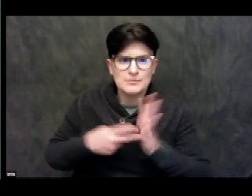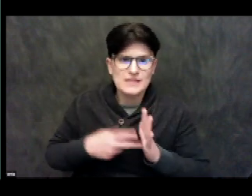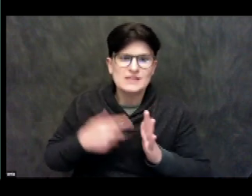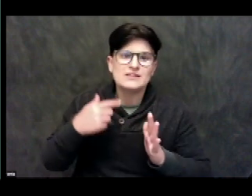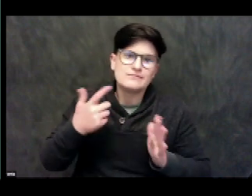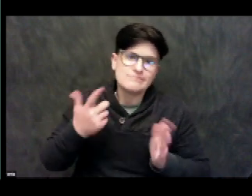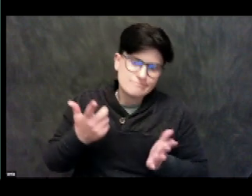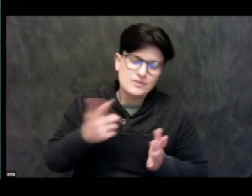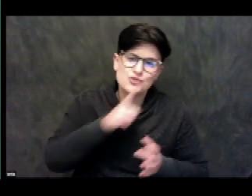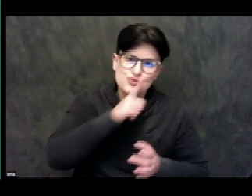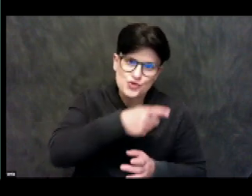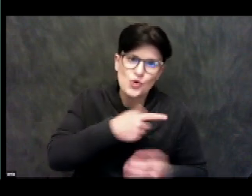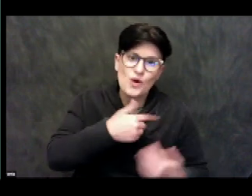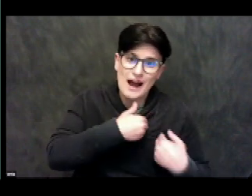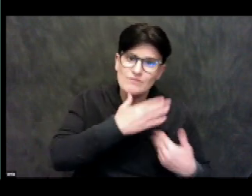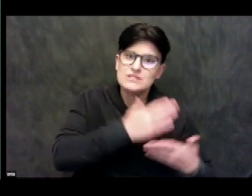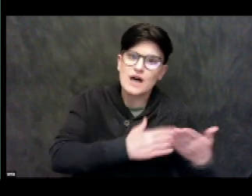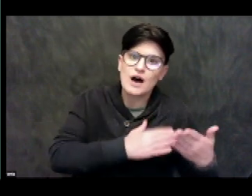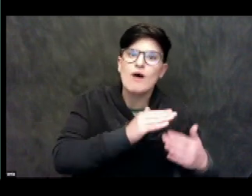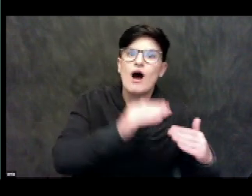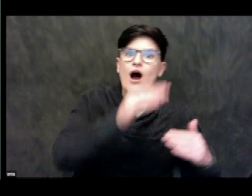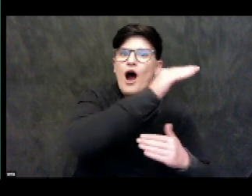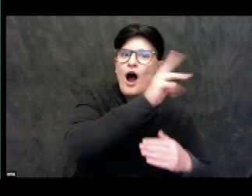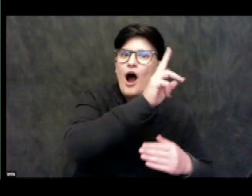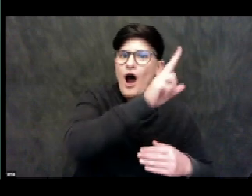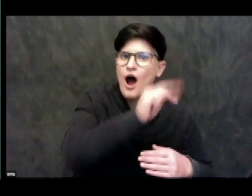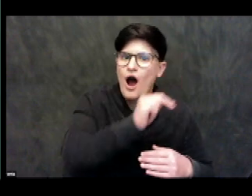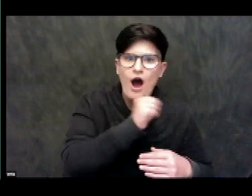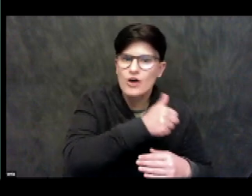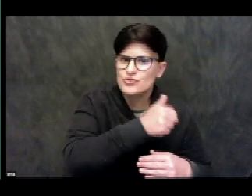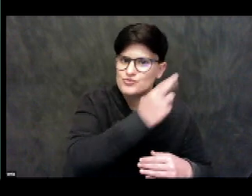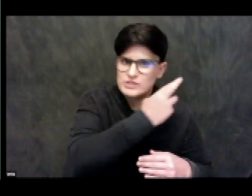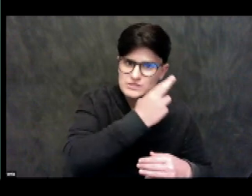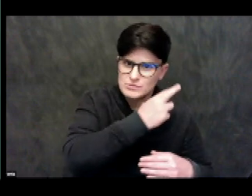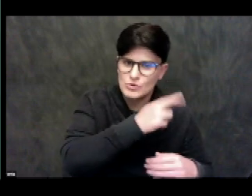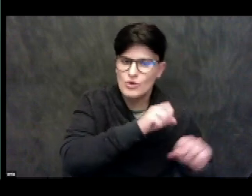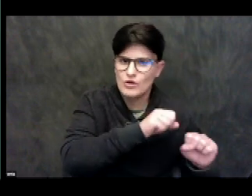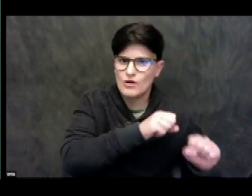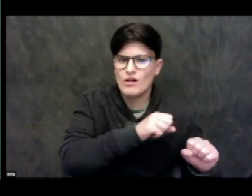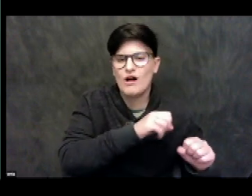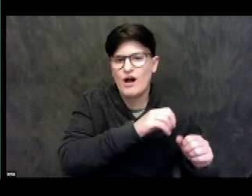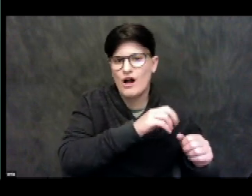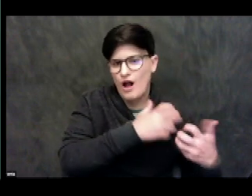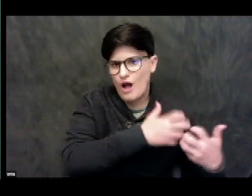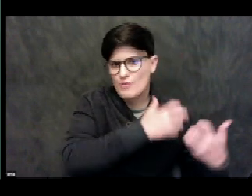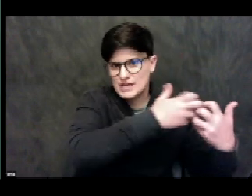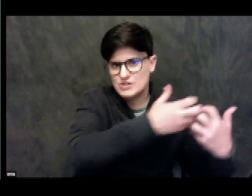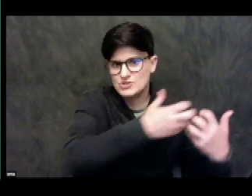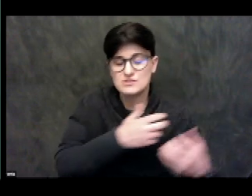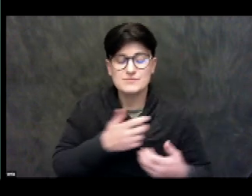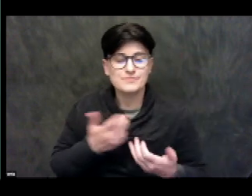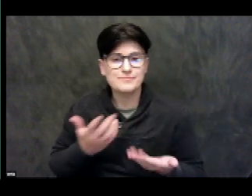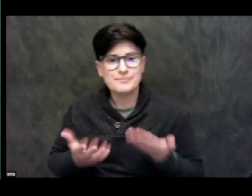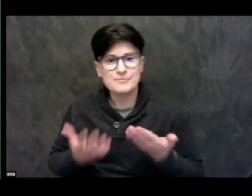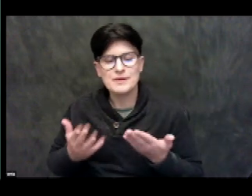Like an example of this may be when you have to provide care for multiple complex care plans